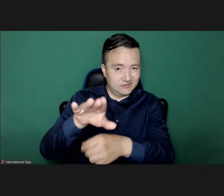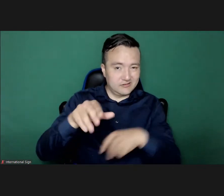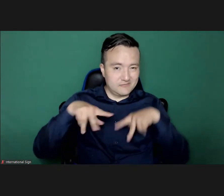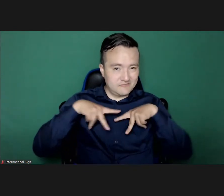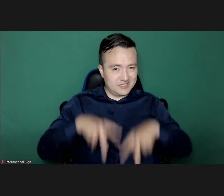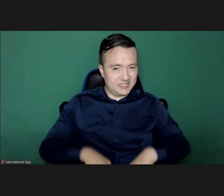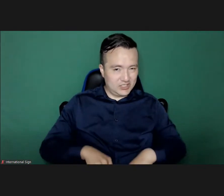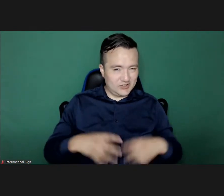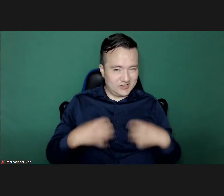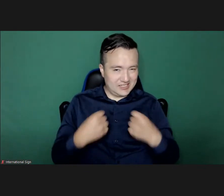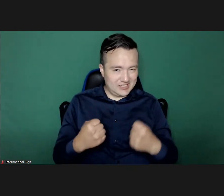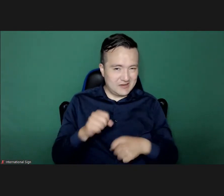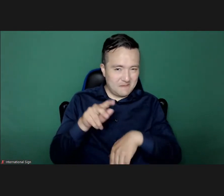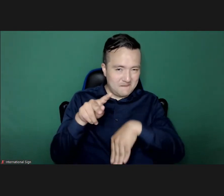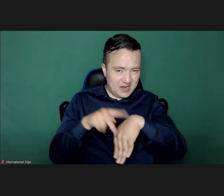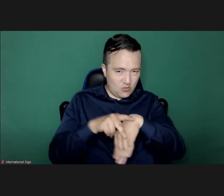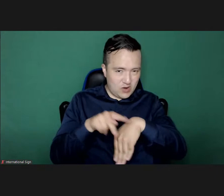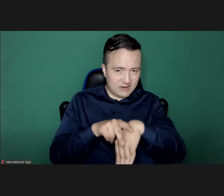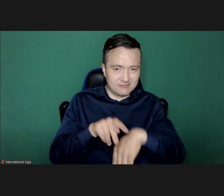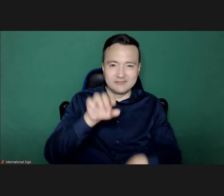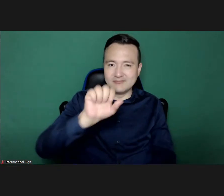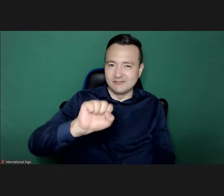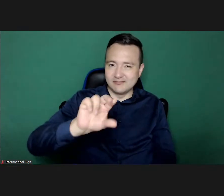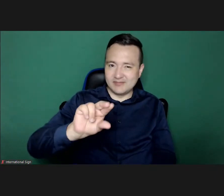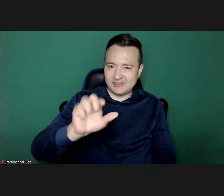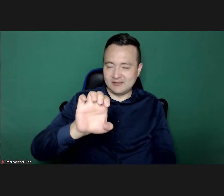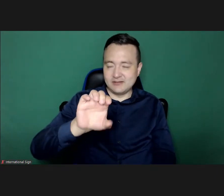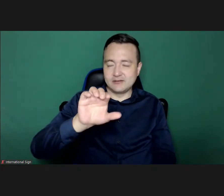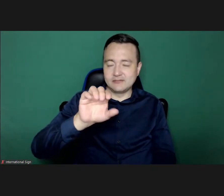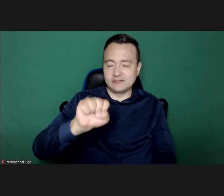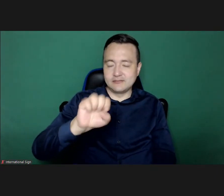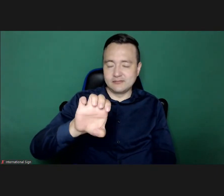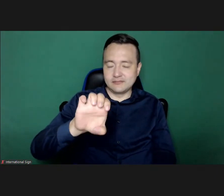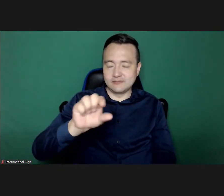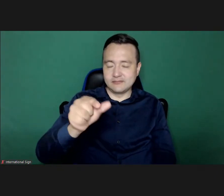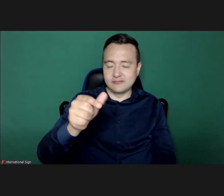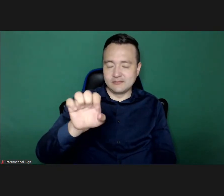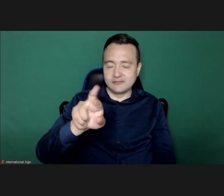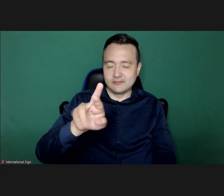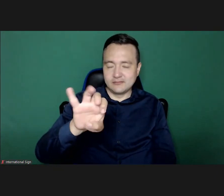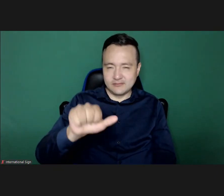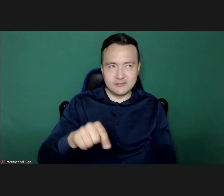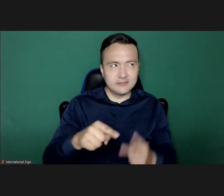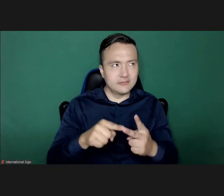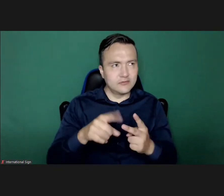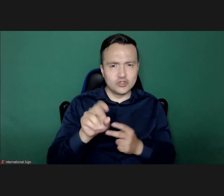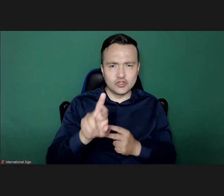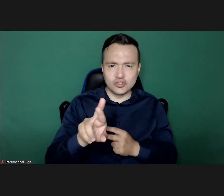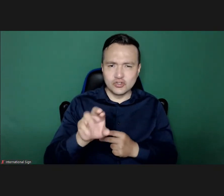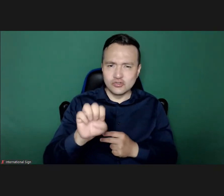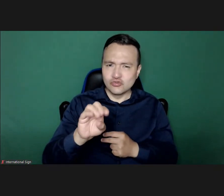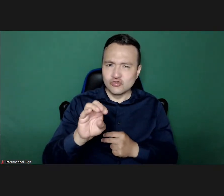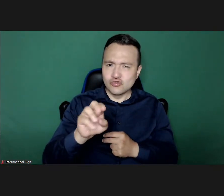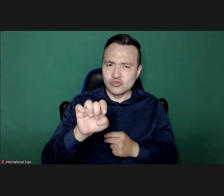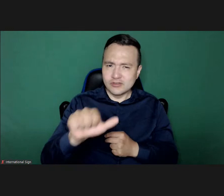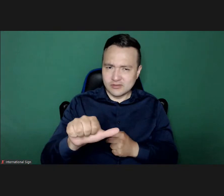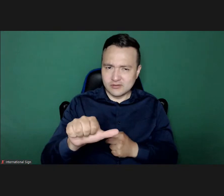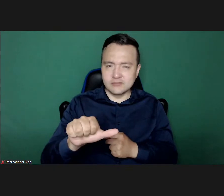Sequera, I think -- and Dr. Sosa, I believe, also I would like to thank our friend and longstanding colleague, Dr.